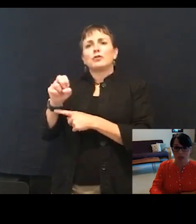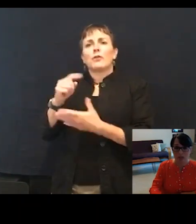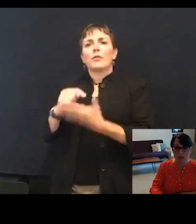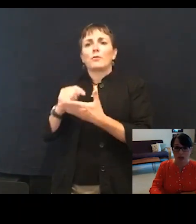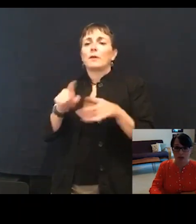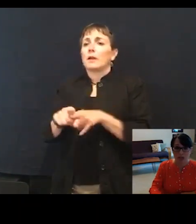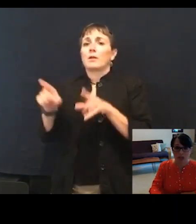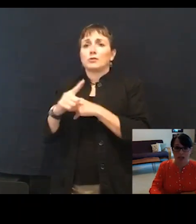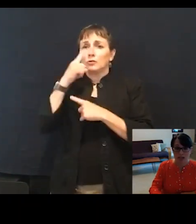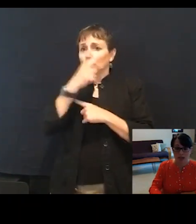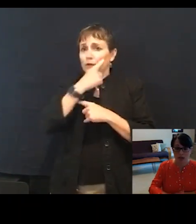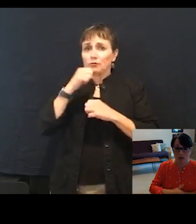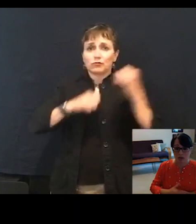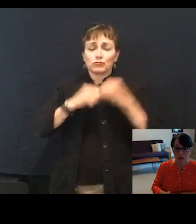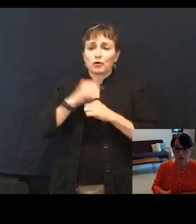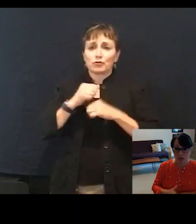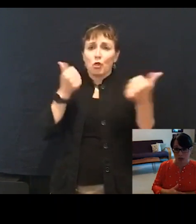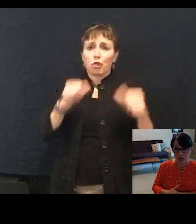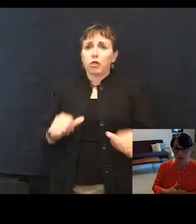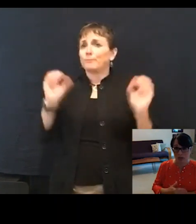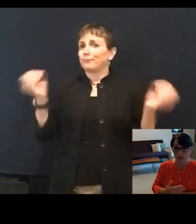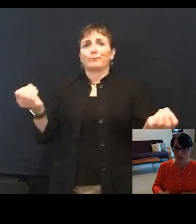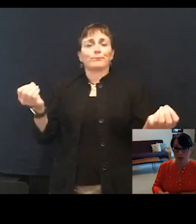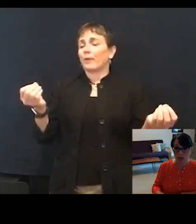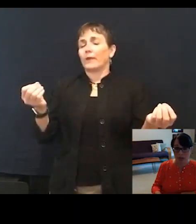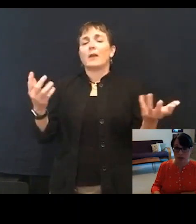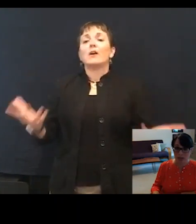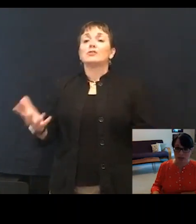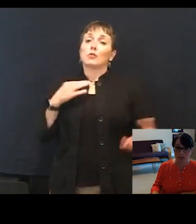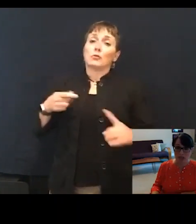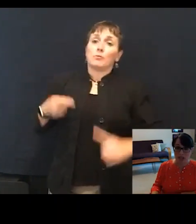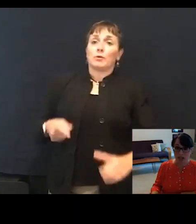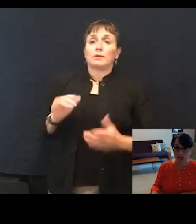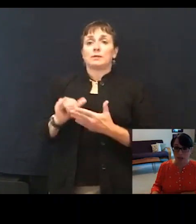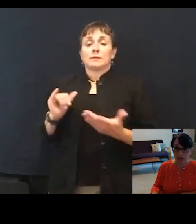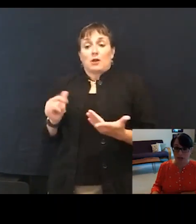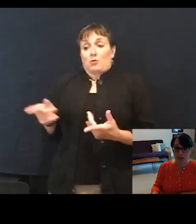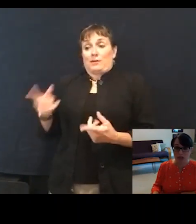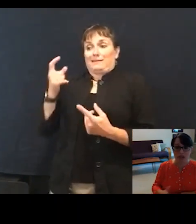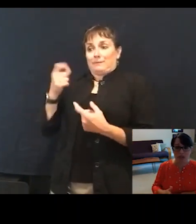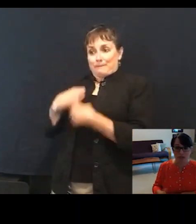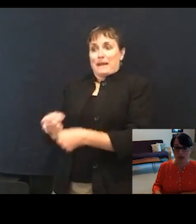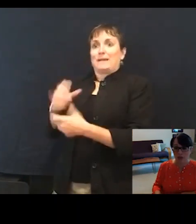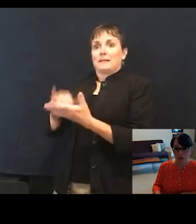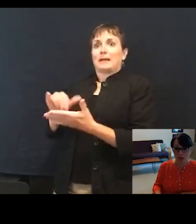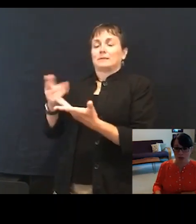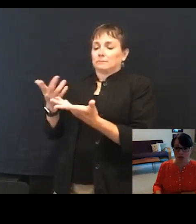So the bottom line is that our newly-created traditional myosin 7A knockout mouse is very reminiscent